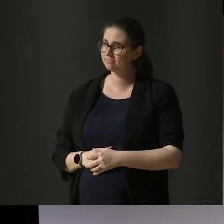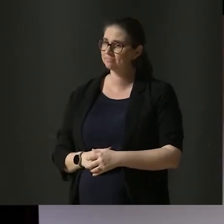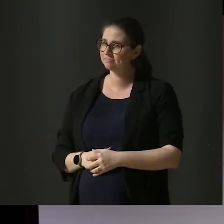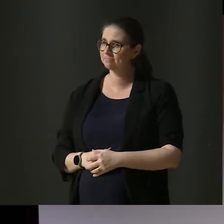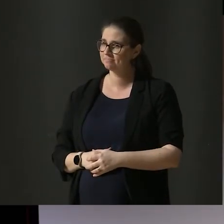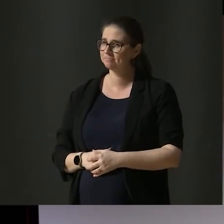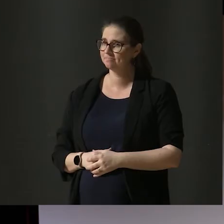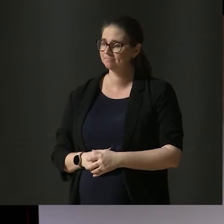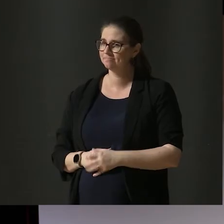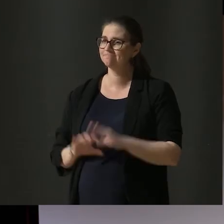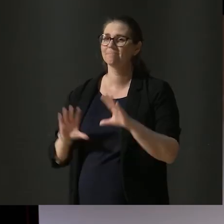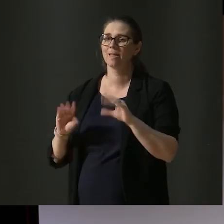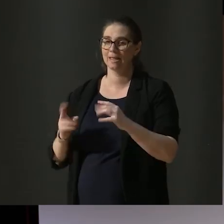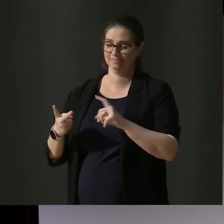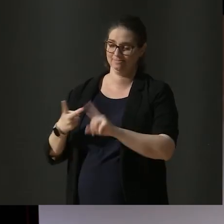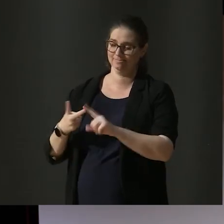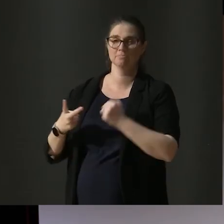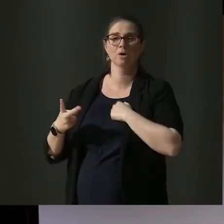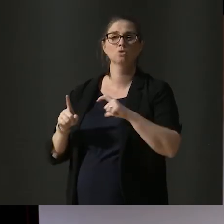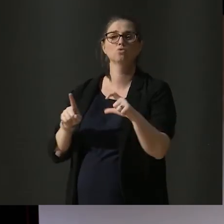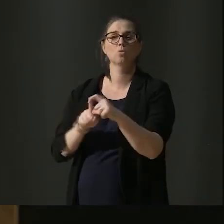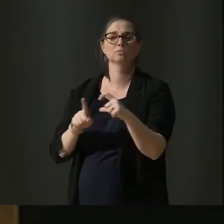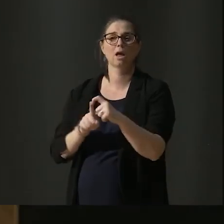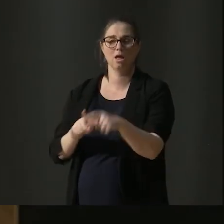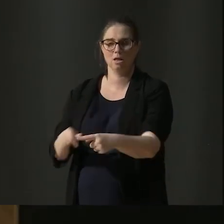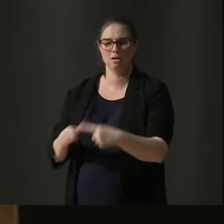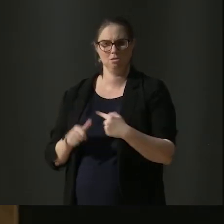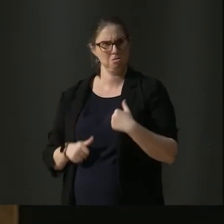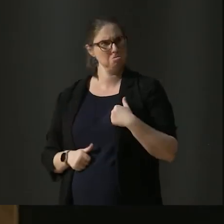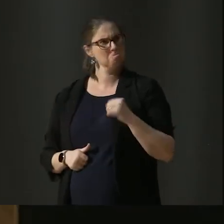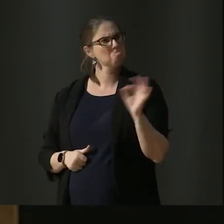In this moment. My daughter said, Well, I'm not too sad, Mummy.